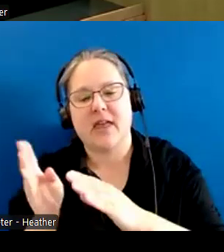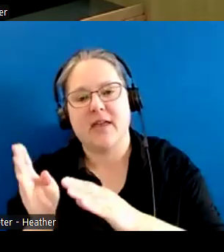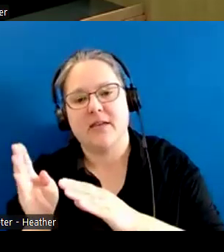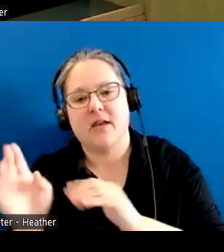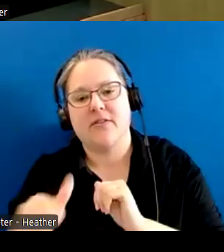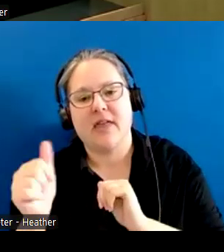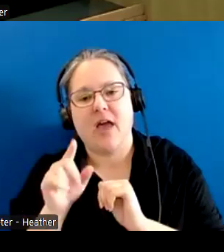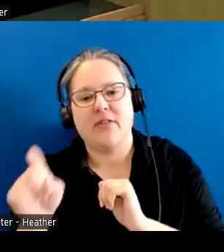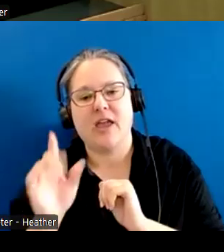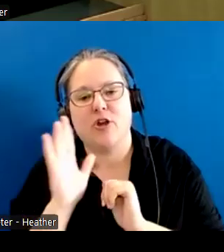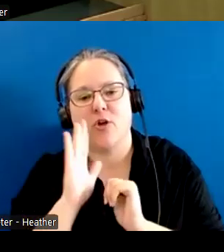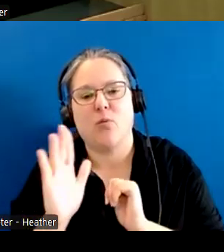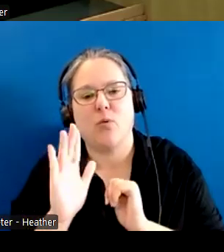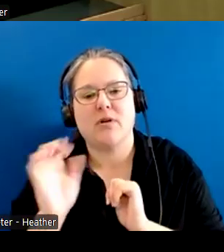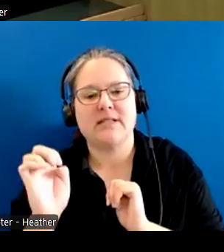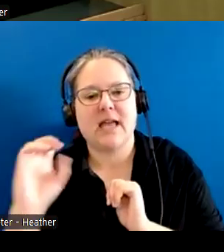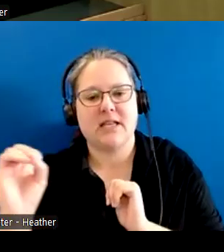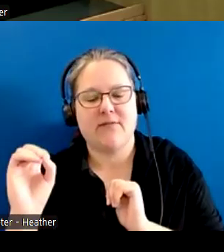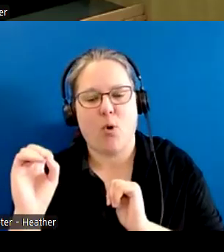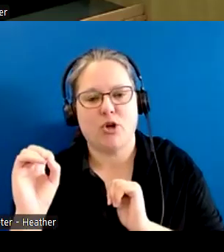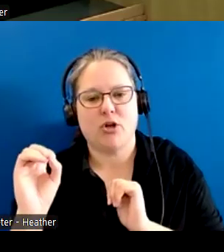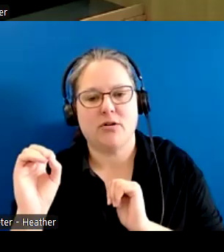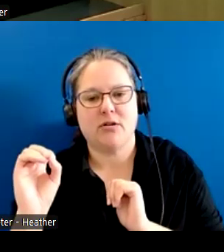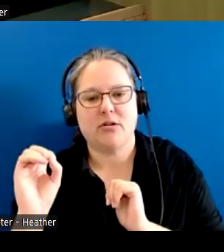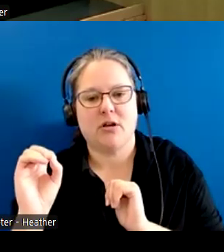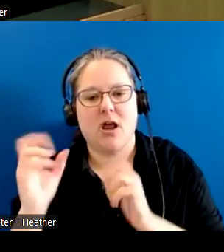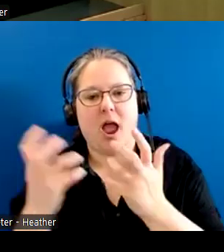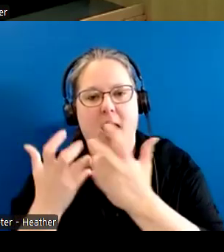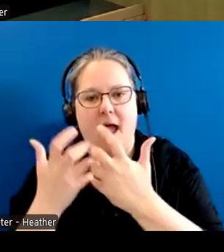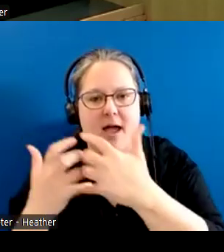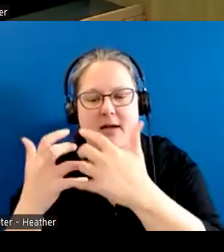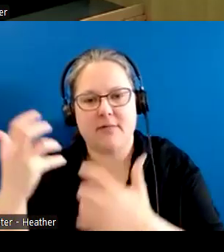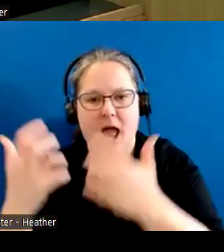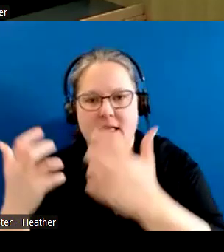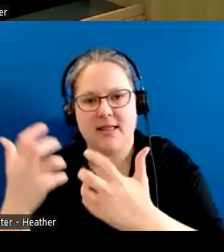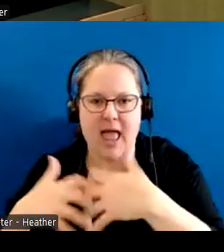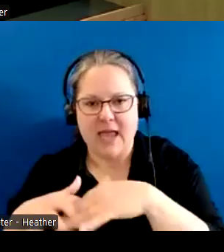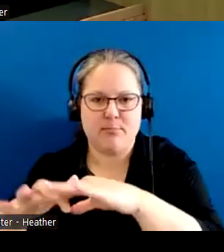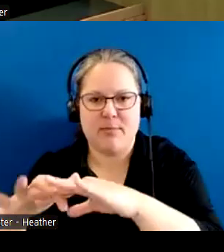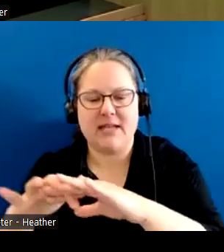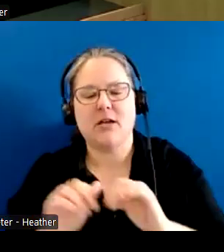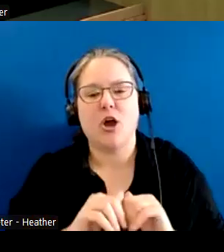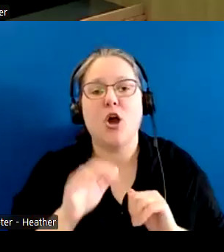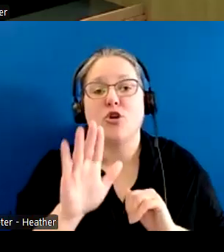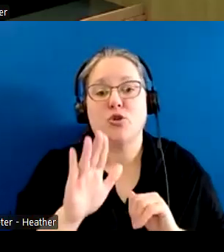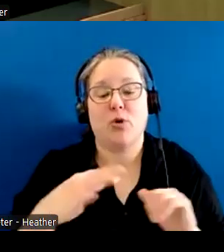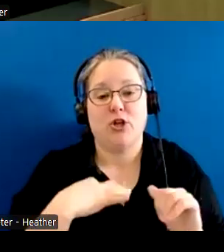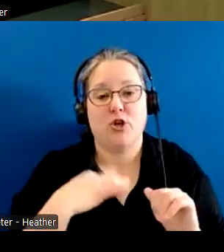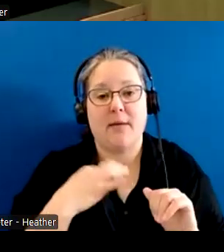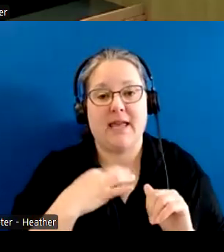the upper side is uh executive order alignment. Right? So when your application is scored,